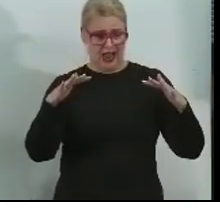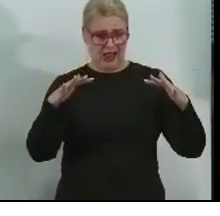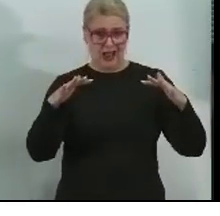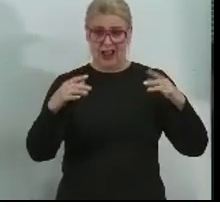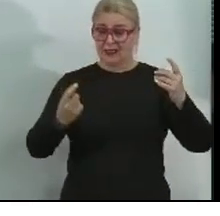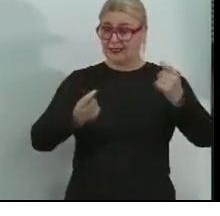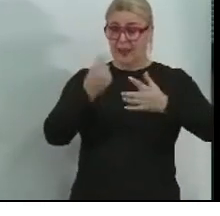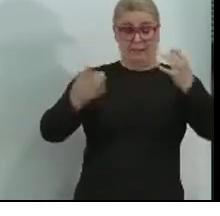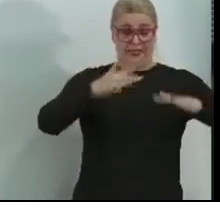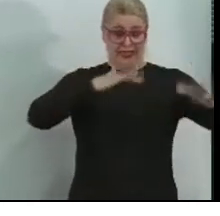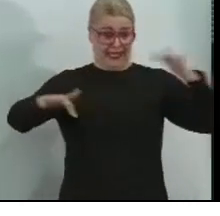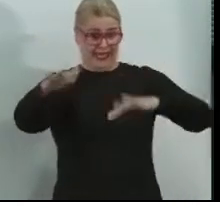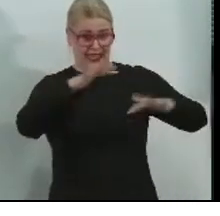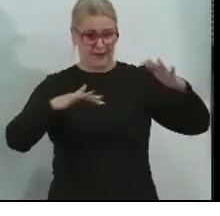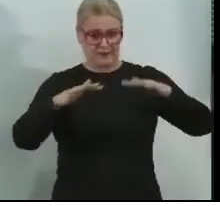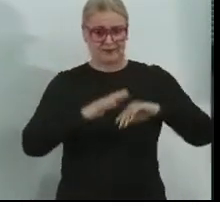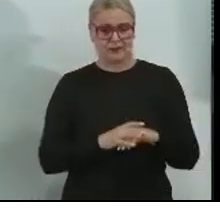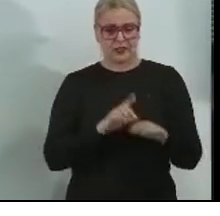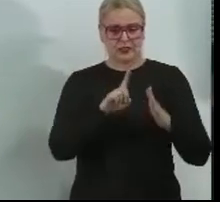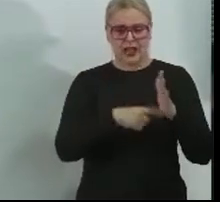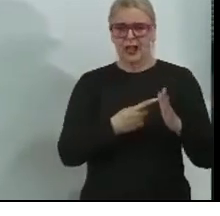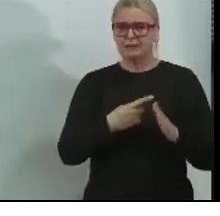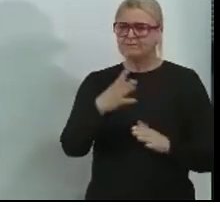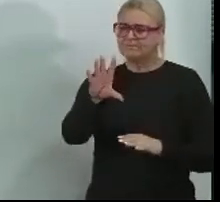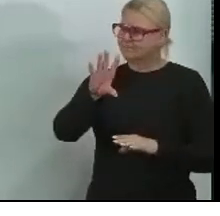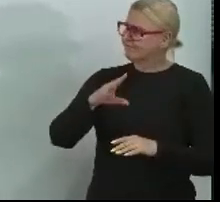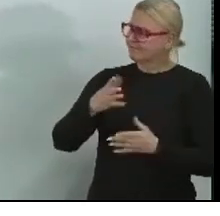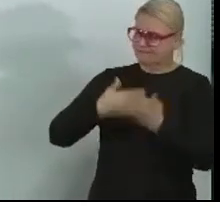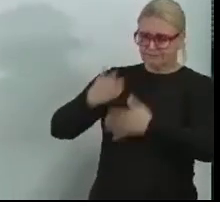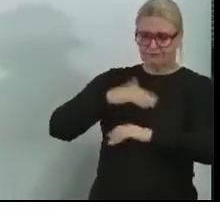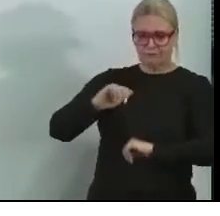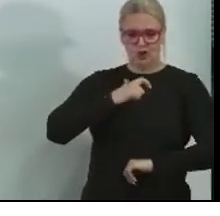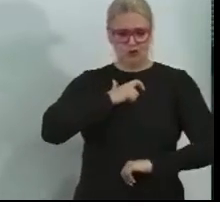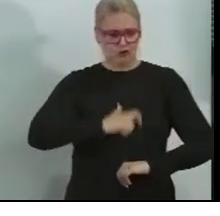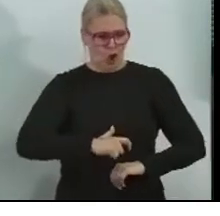So I'm James Hamilton. I run planning for creative as part of the